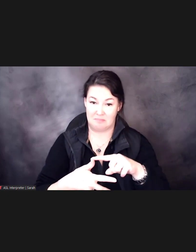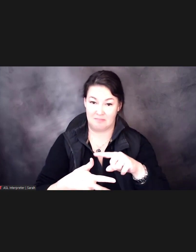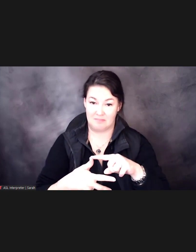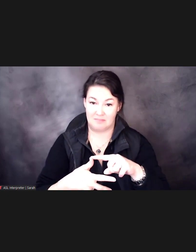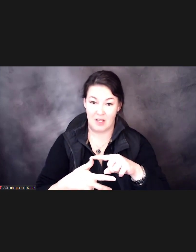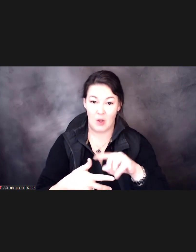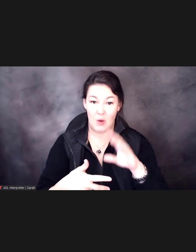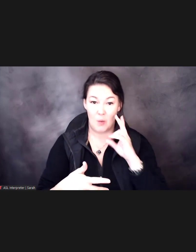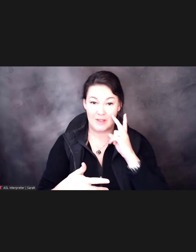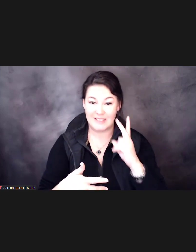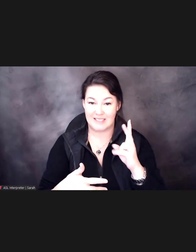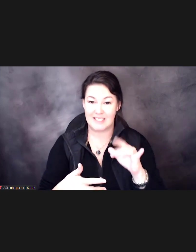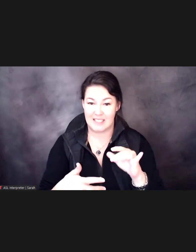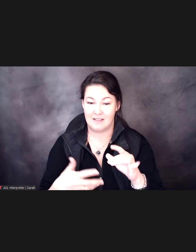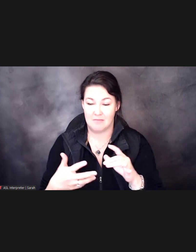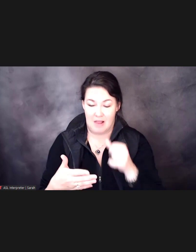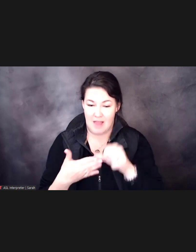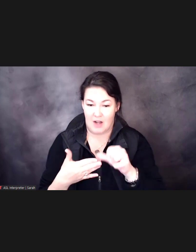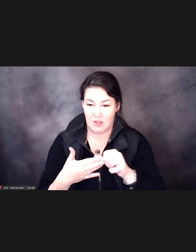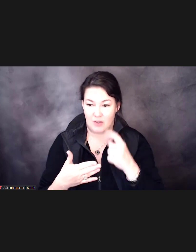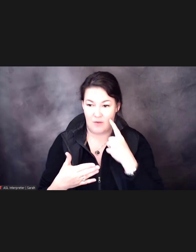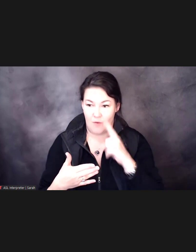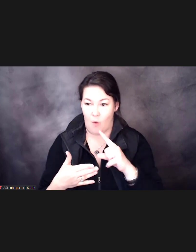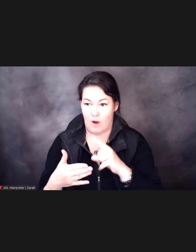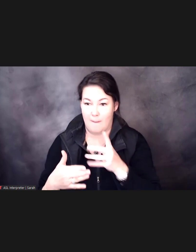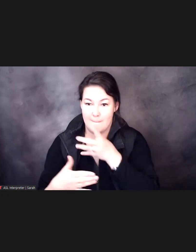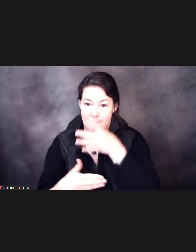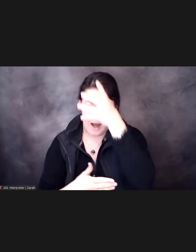to parents explaining your screen screening methods.